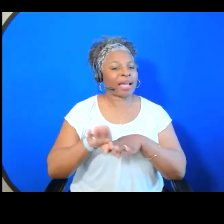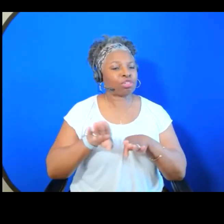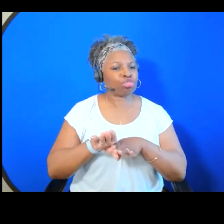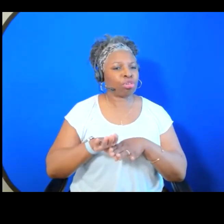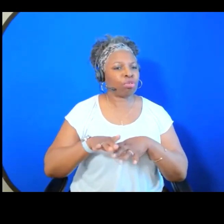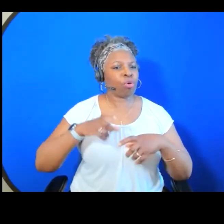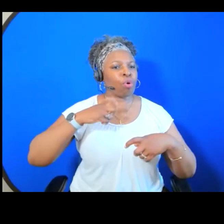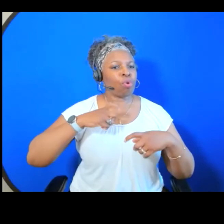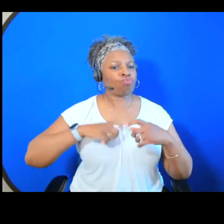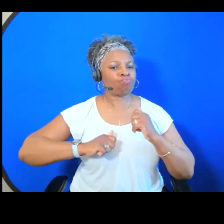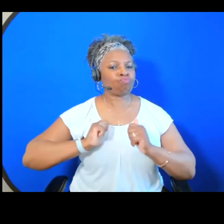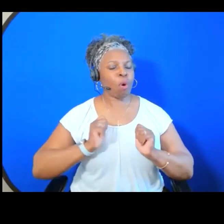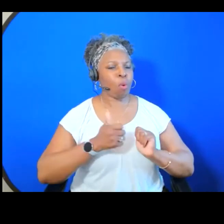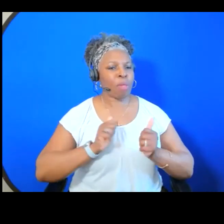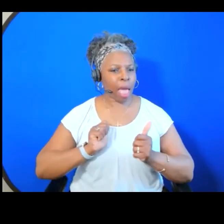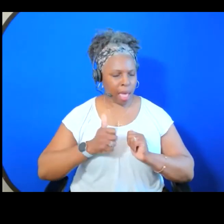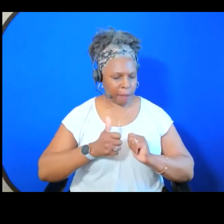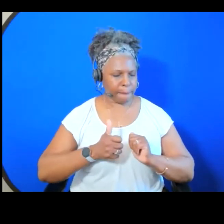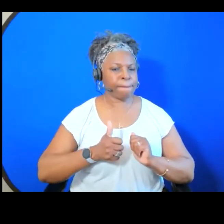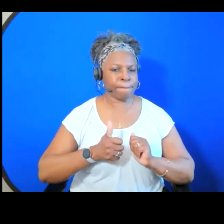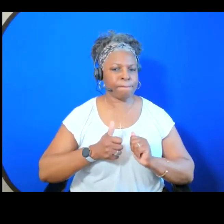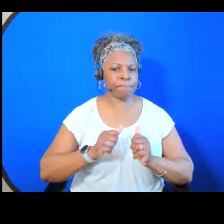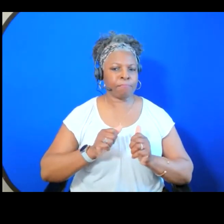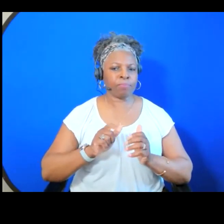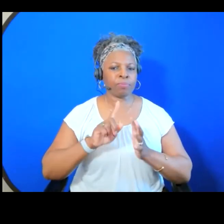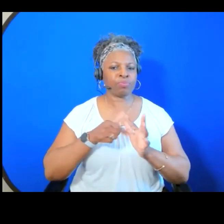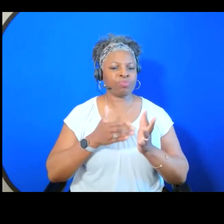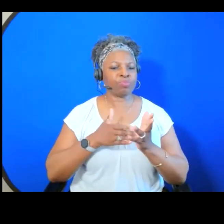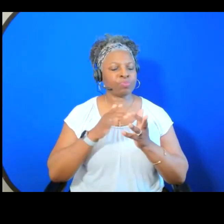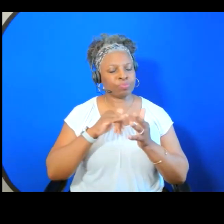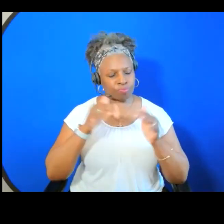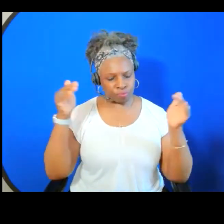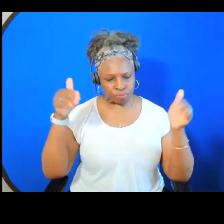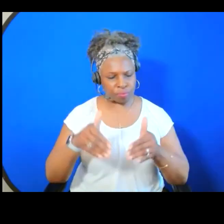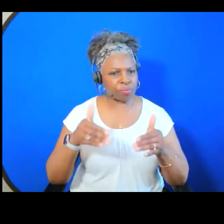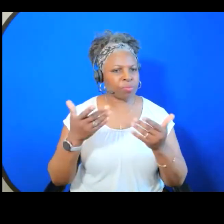which we will hear more of. James focuses in, James’ focus is on the